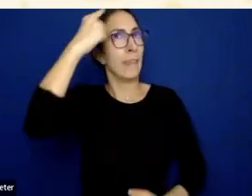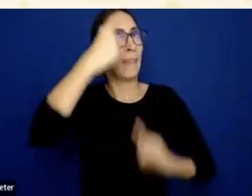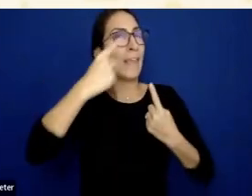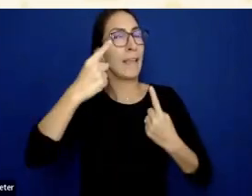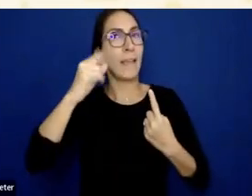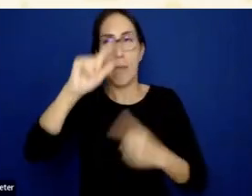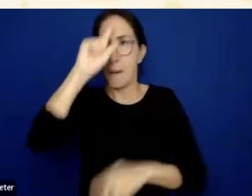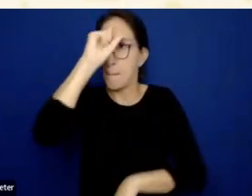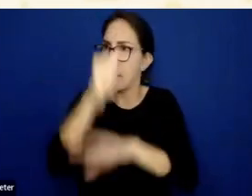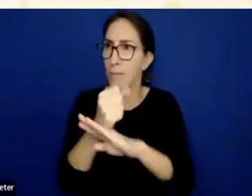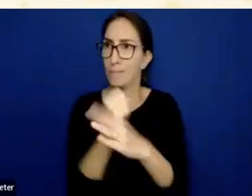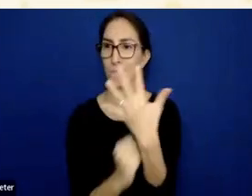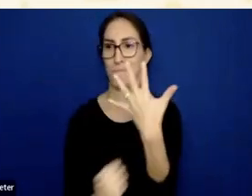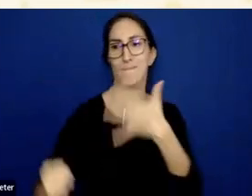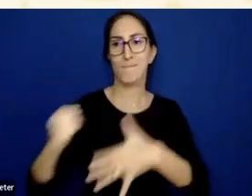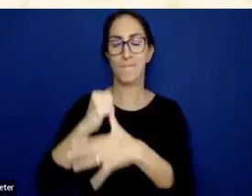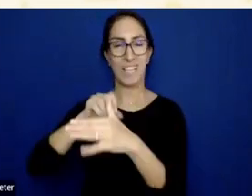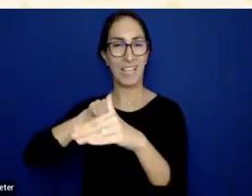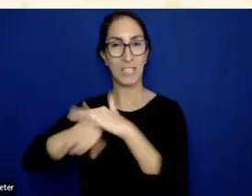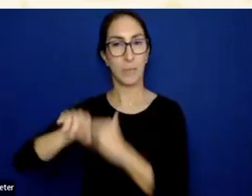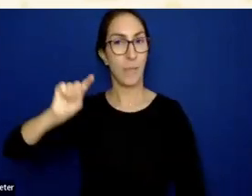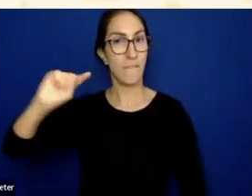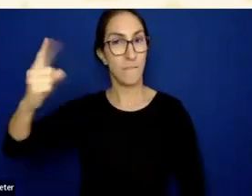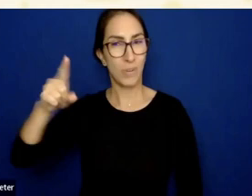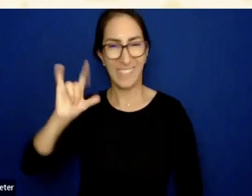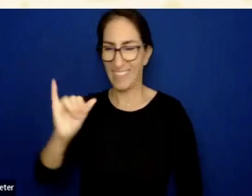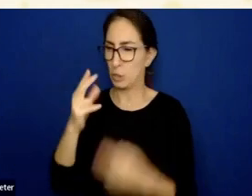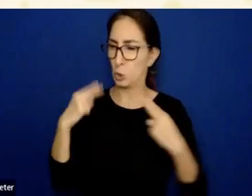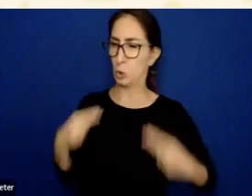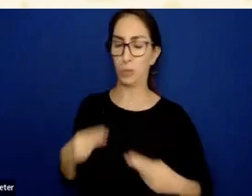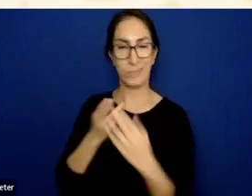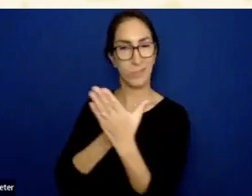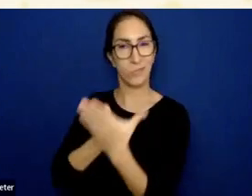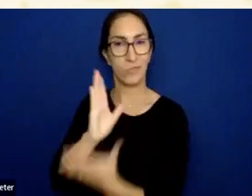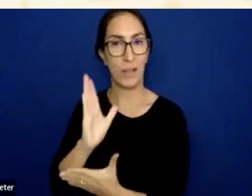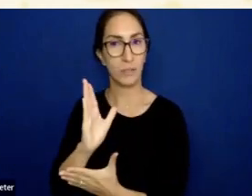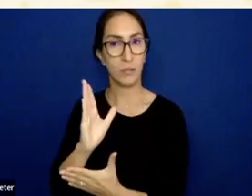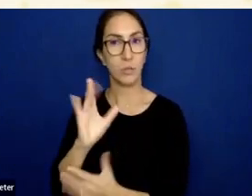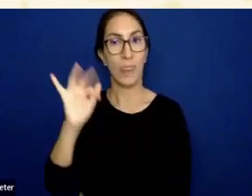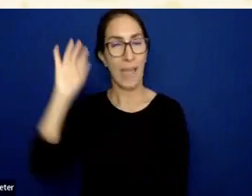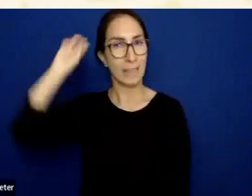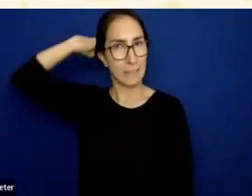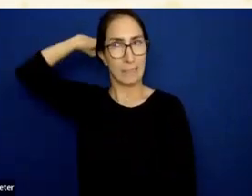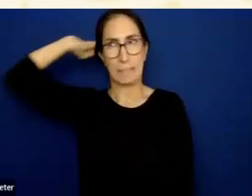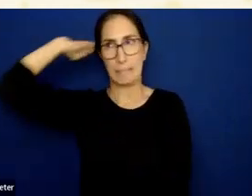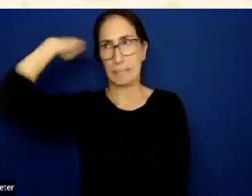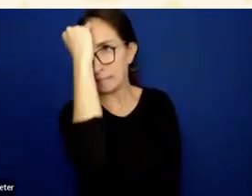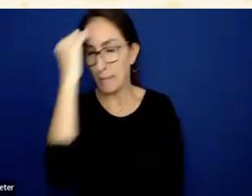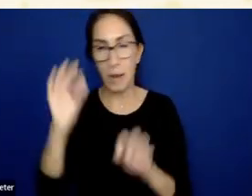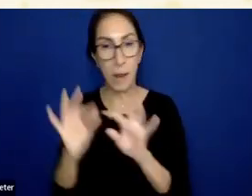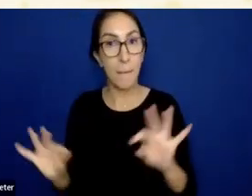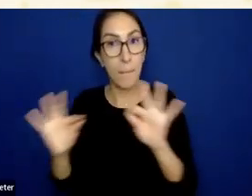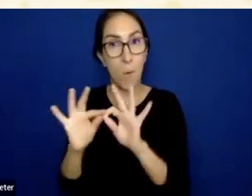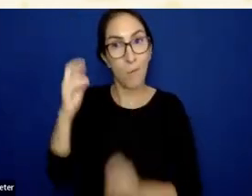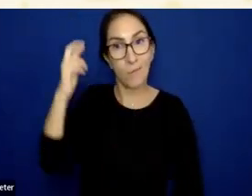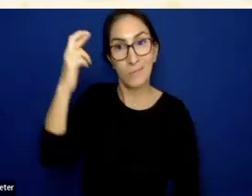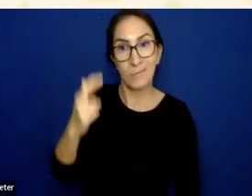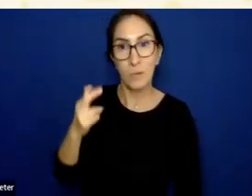Why is this important to keep into consideration? Because we can create opportunities for people to live their life